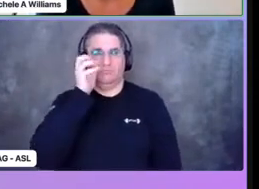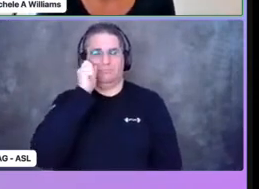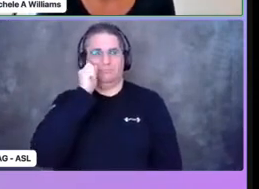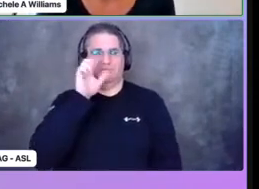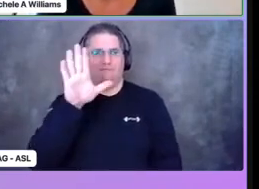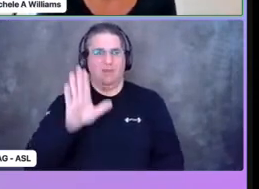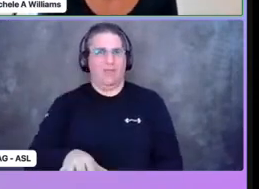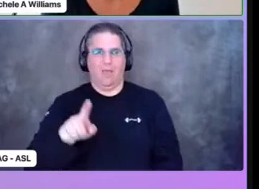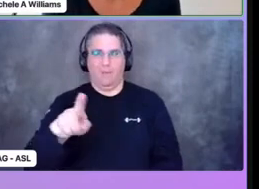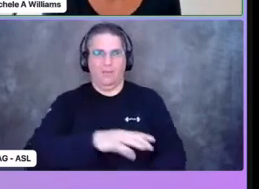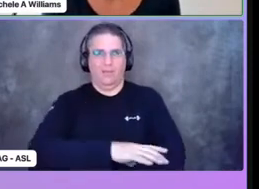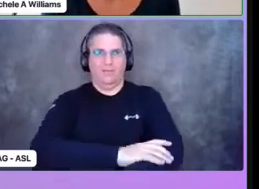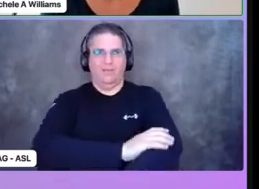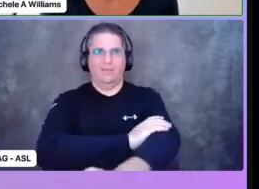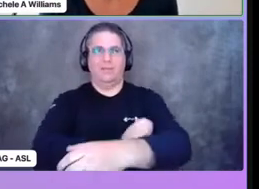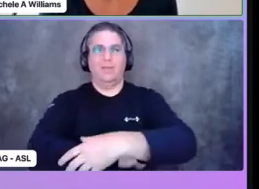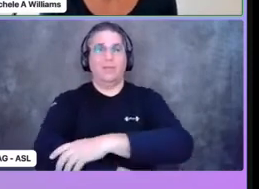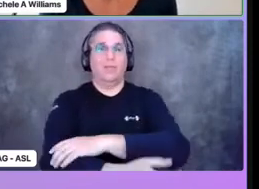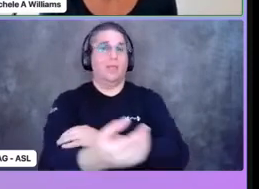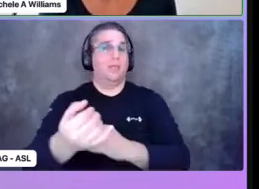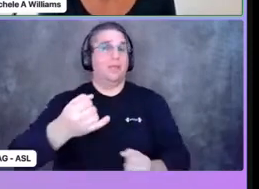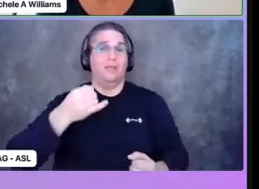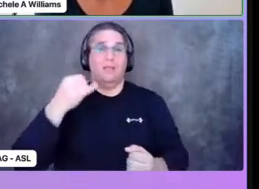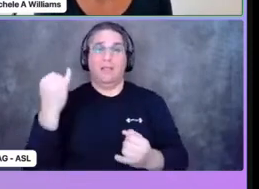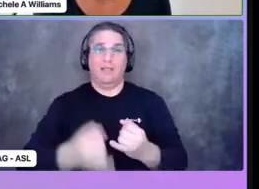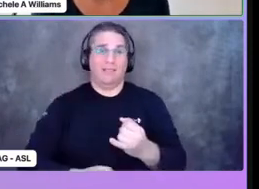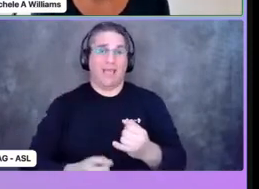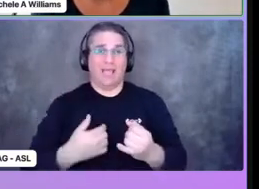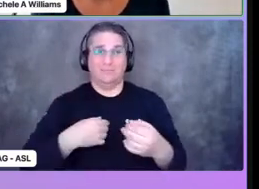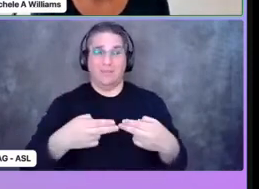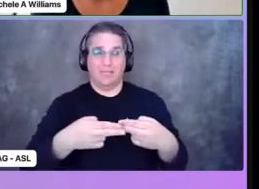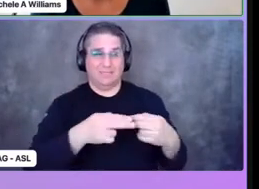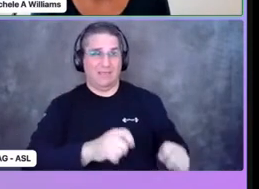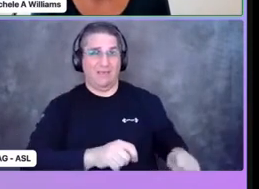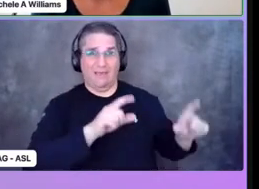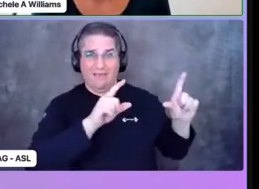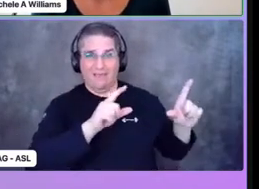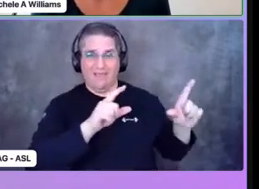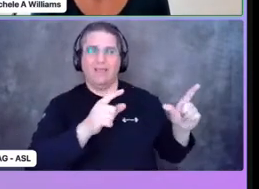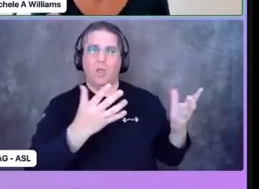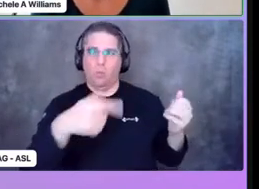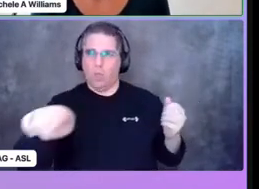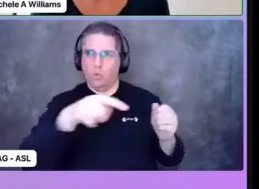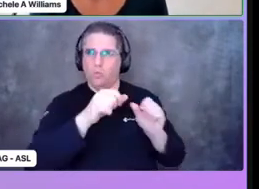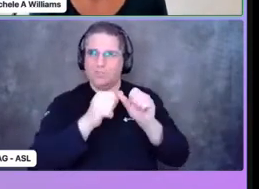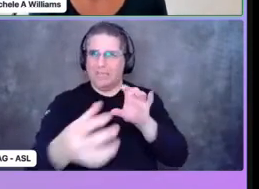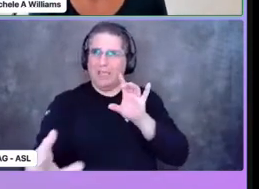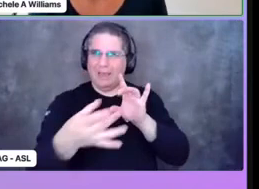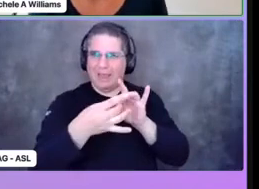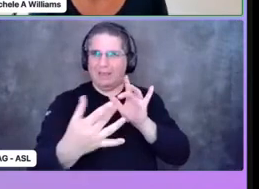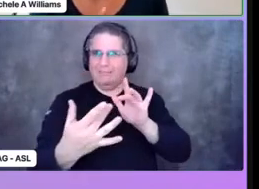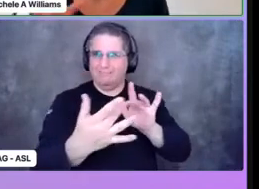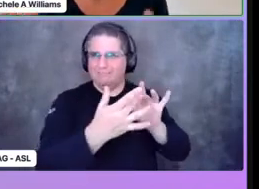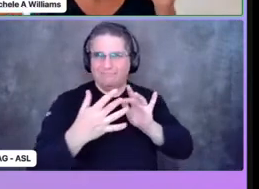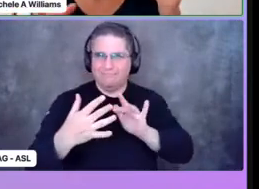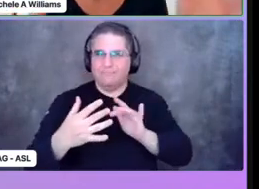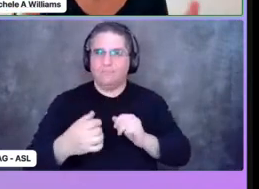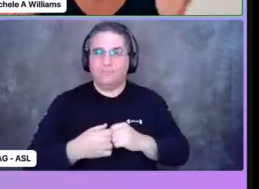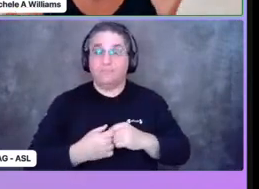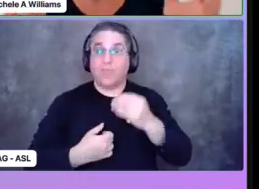they put together inclusive research resource list, that I thought was pretty phenomenal, and I have linked that there as well. And then lastly as I moved to my last